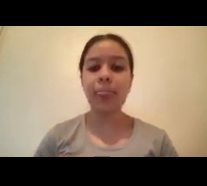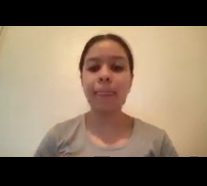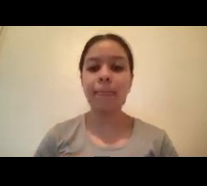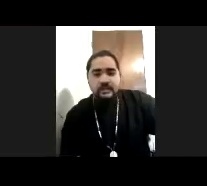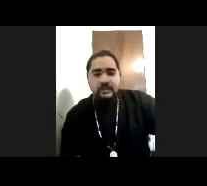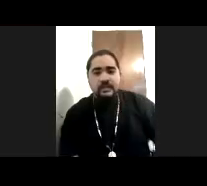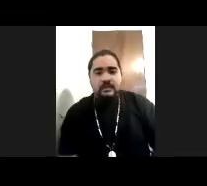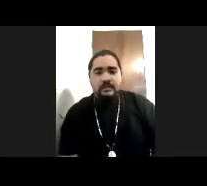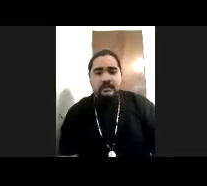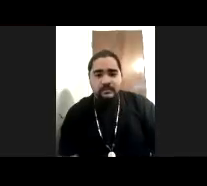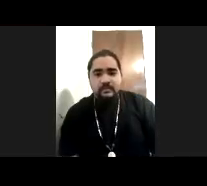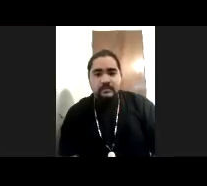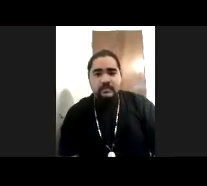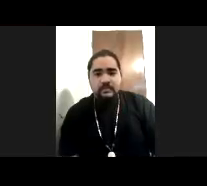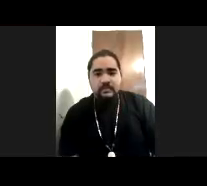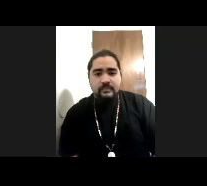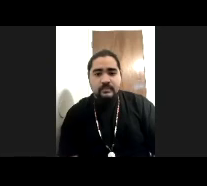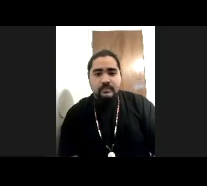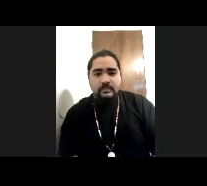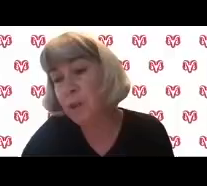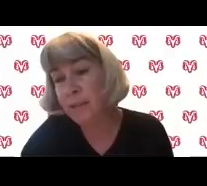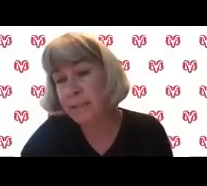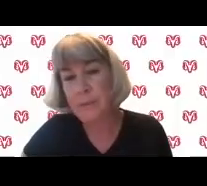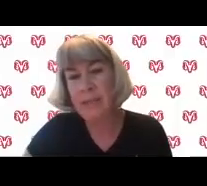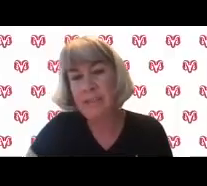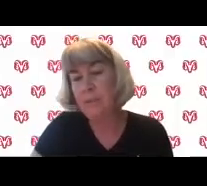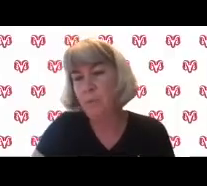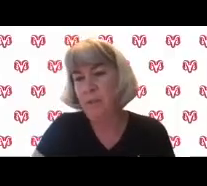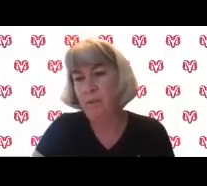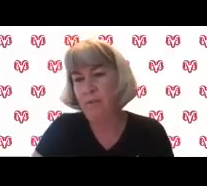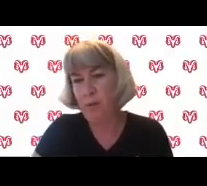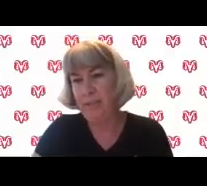Yeah, I just want to review, you know, your experiences with your voice